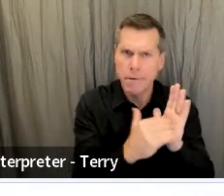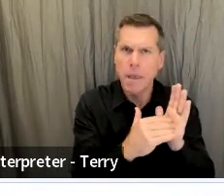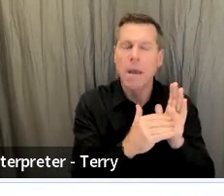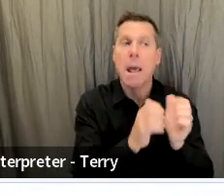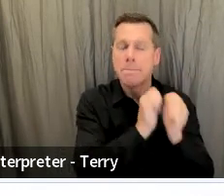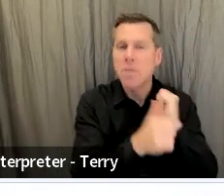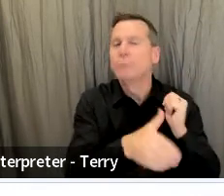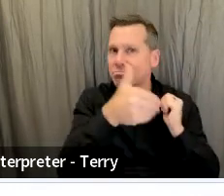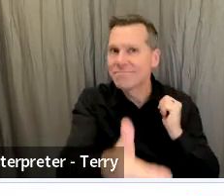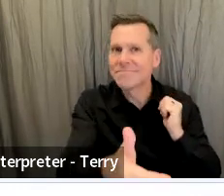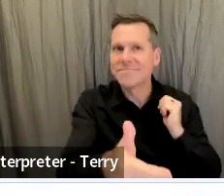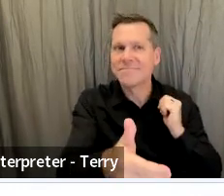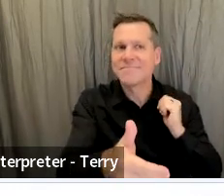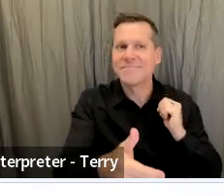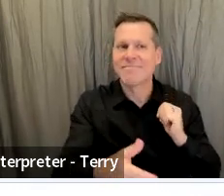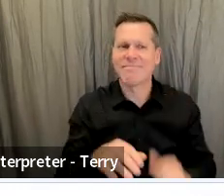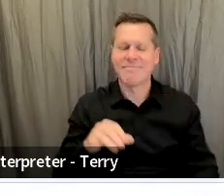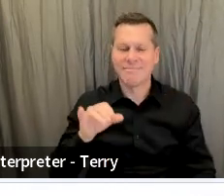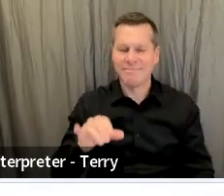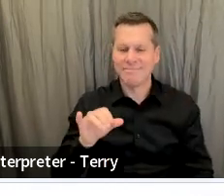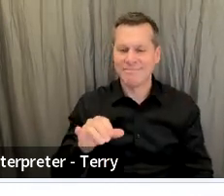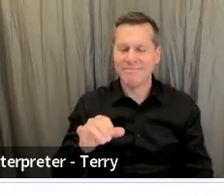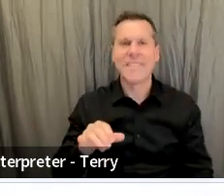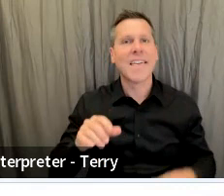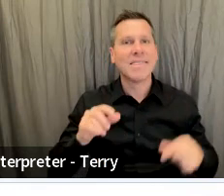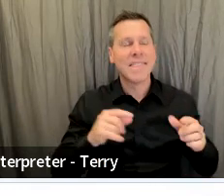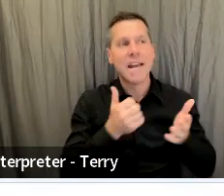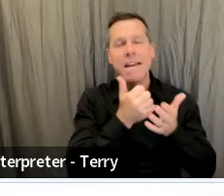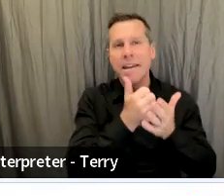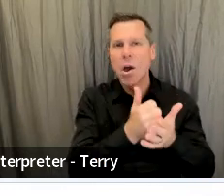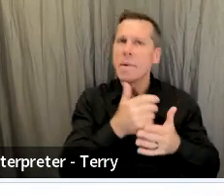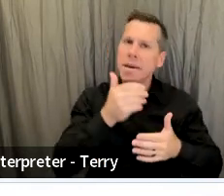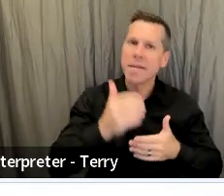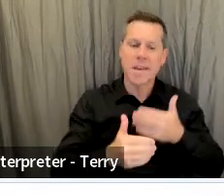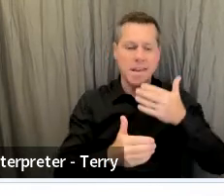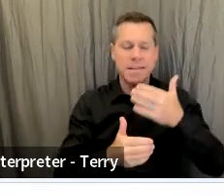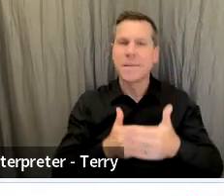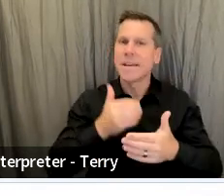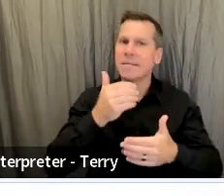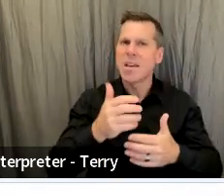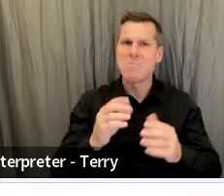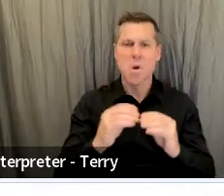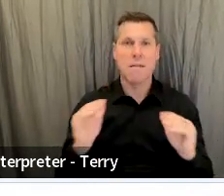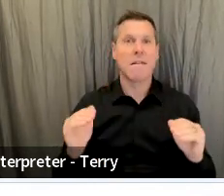So things like a tabbed page, things like a mastery path that are maybe sort of advanced canvas user level stuff.